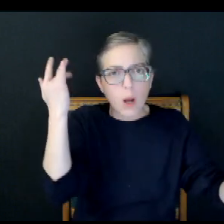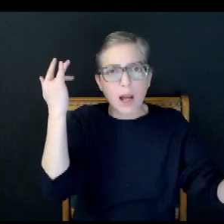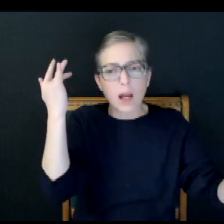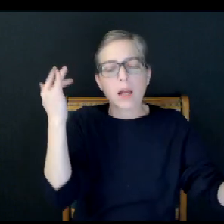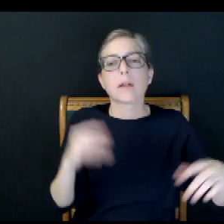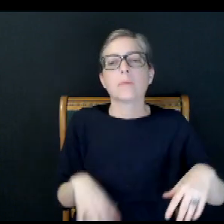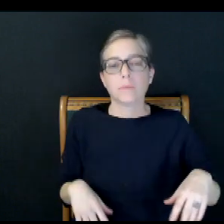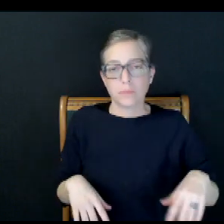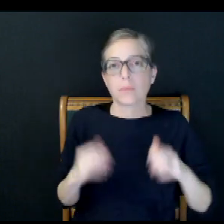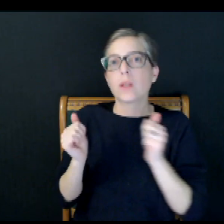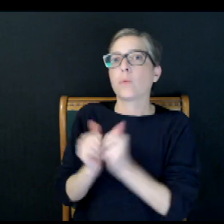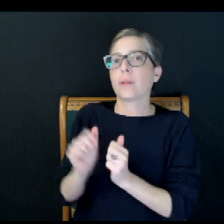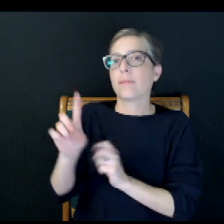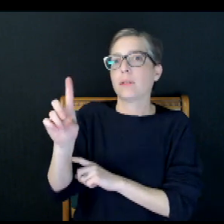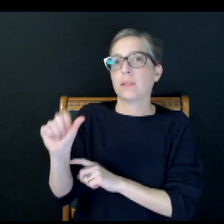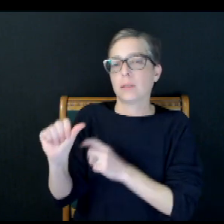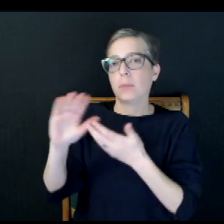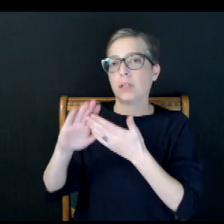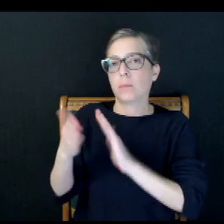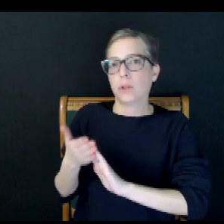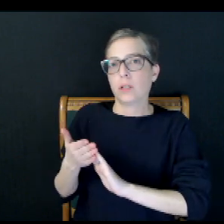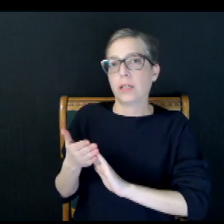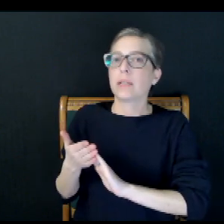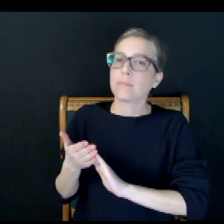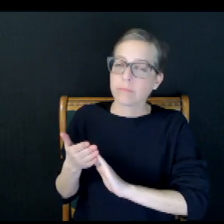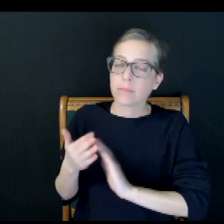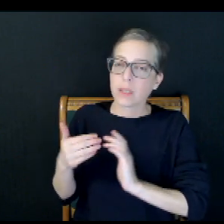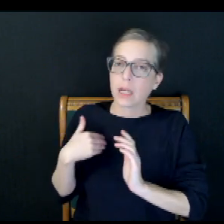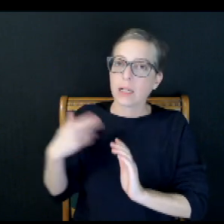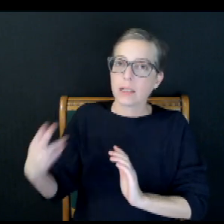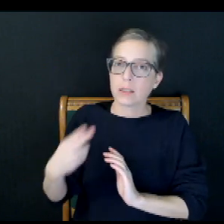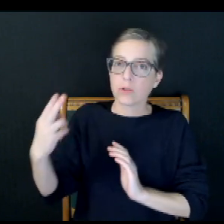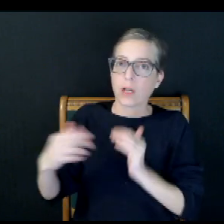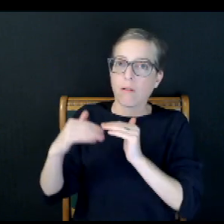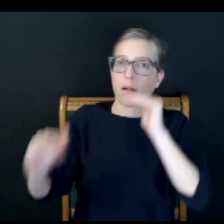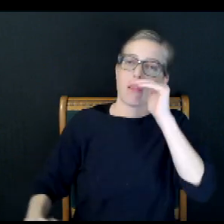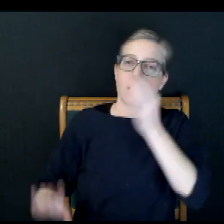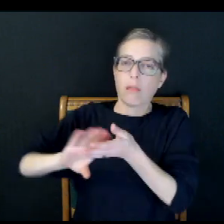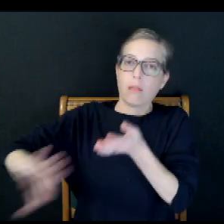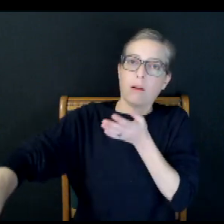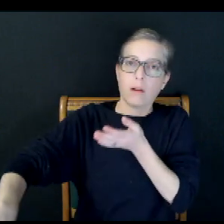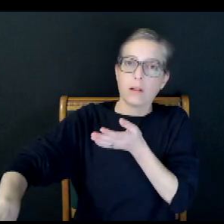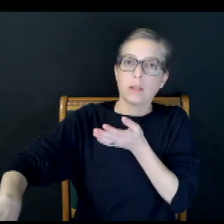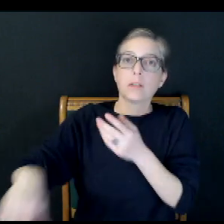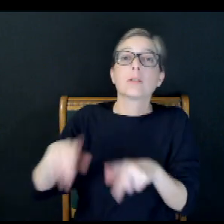community also has a history of marginalization. People who identify with additional marginalized groups in terms of race,